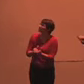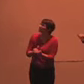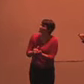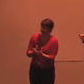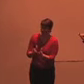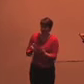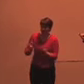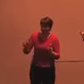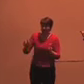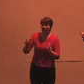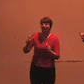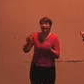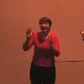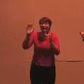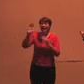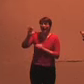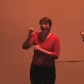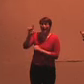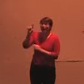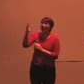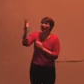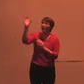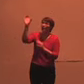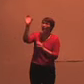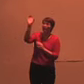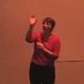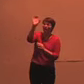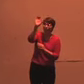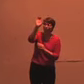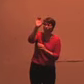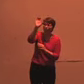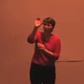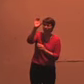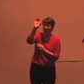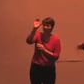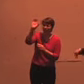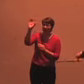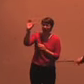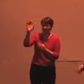then much more bigger something is covering you.